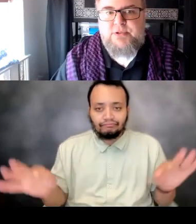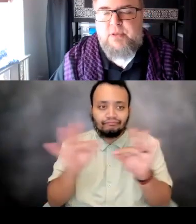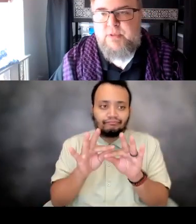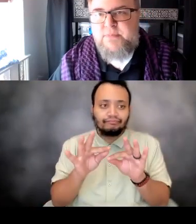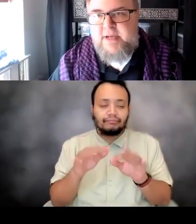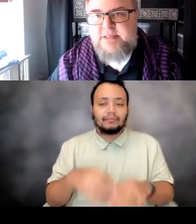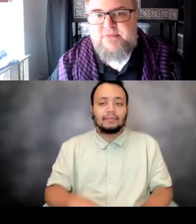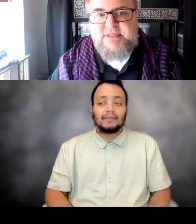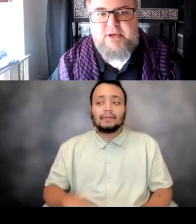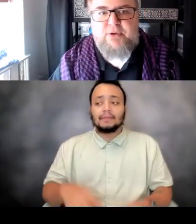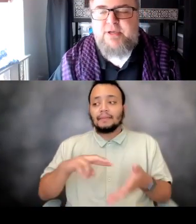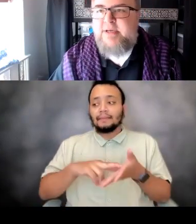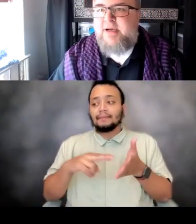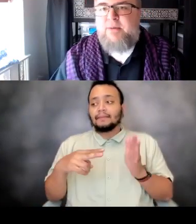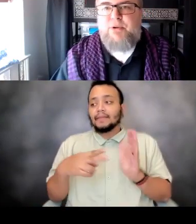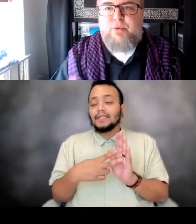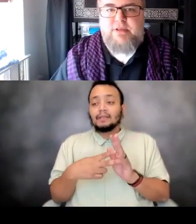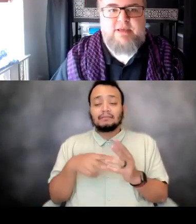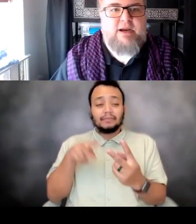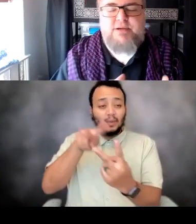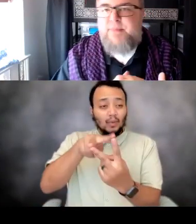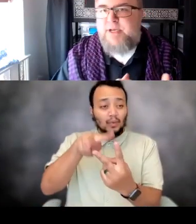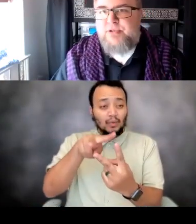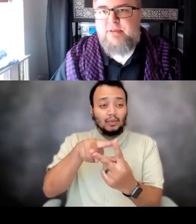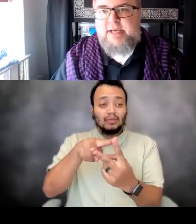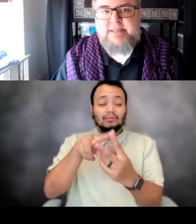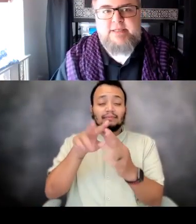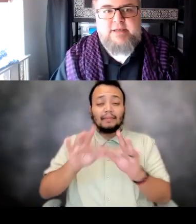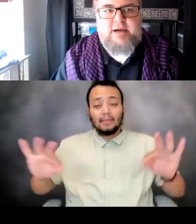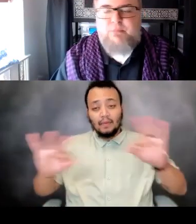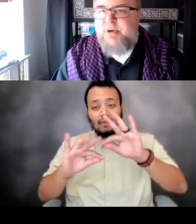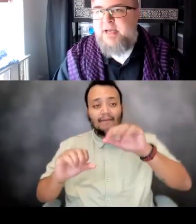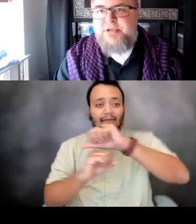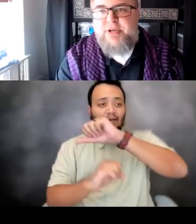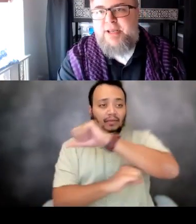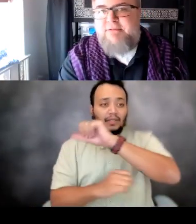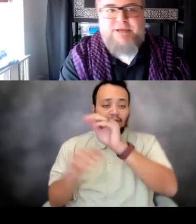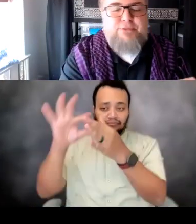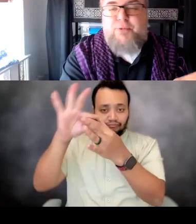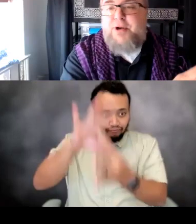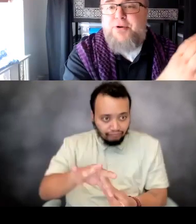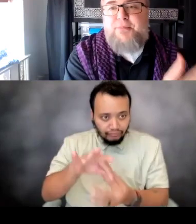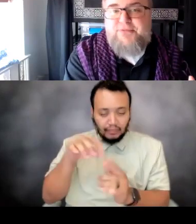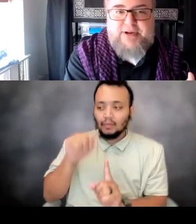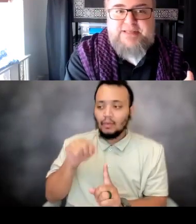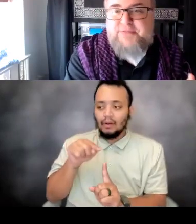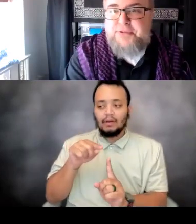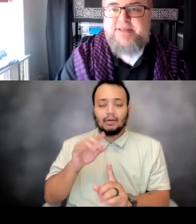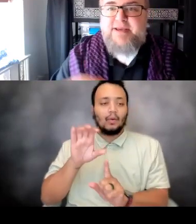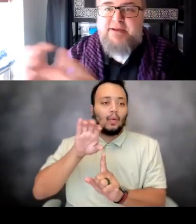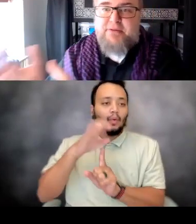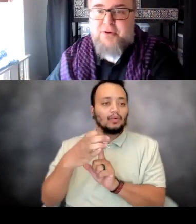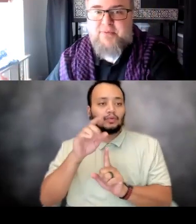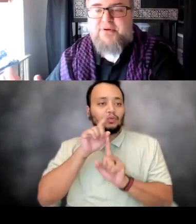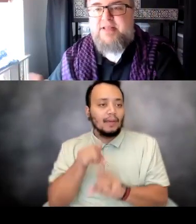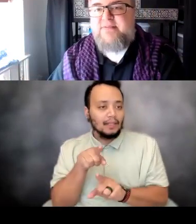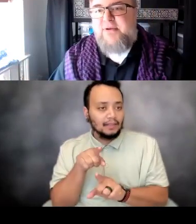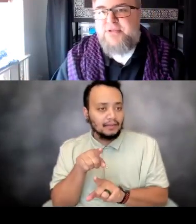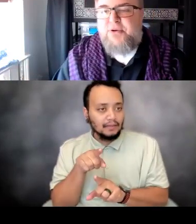culturally responsive, so we really care to make sure that we're not treating one group of trans folks like another group of trans folks